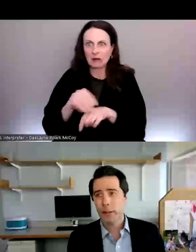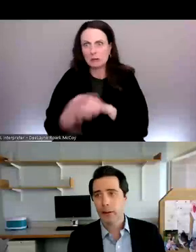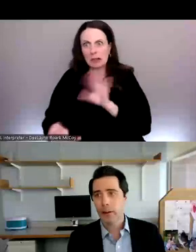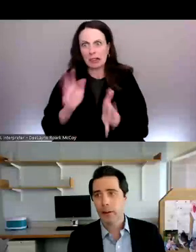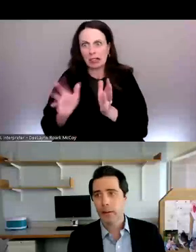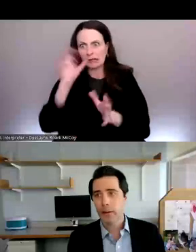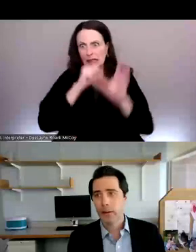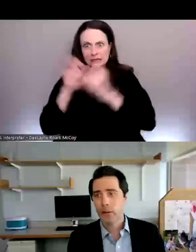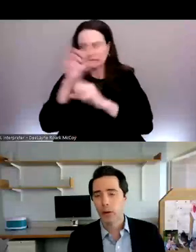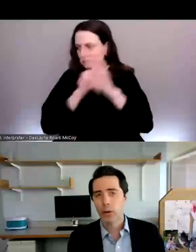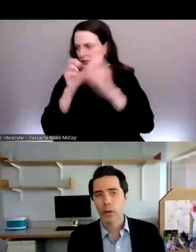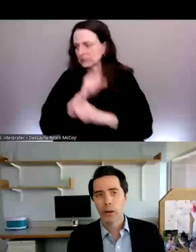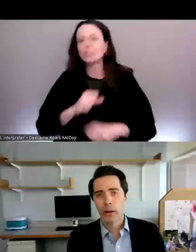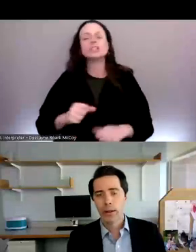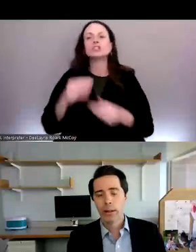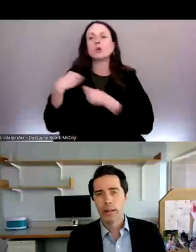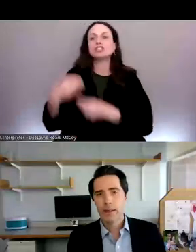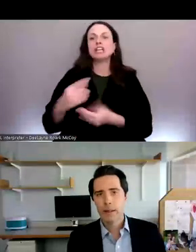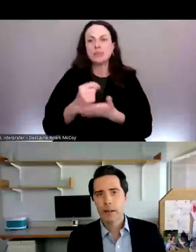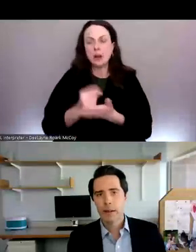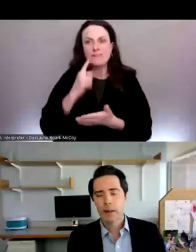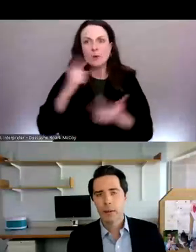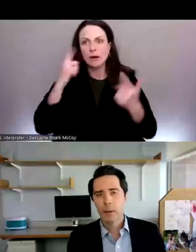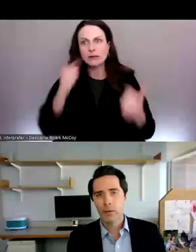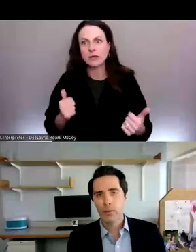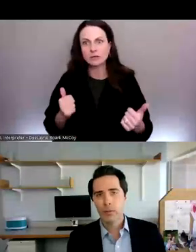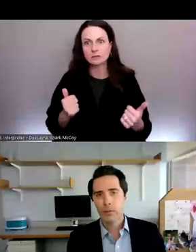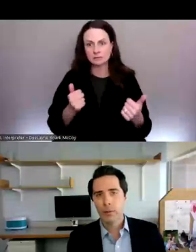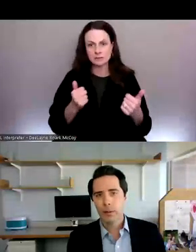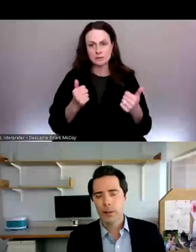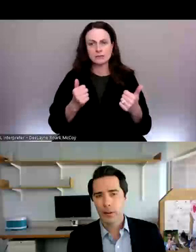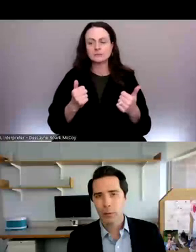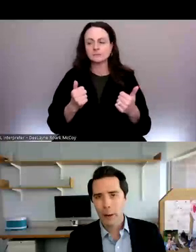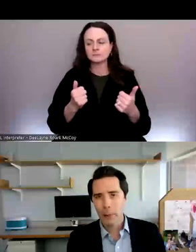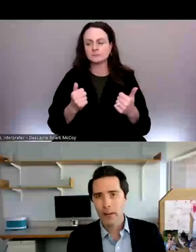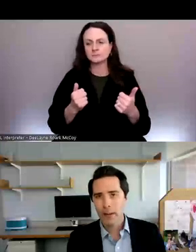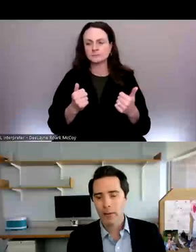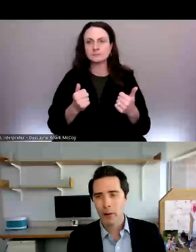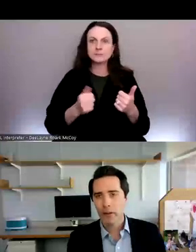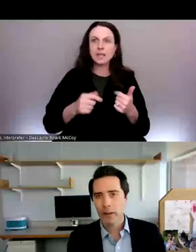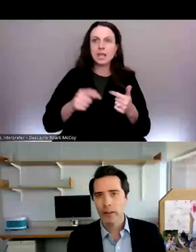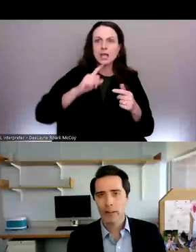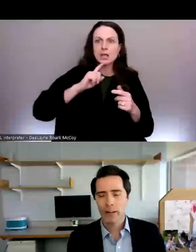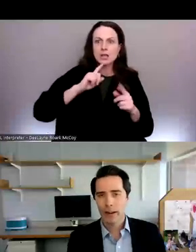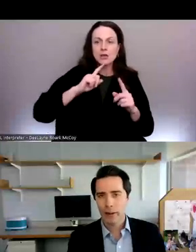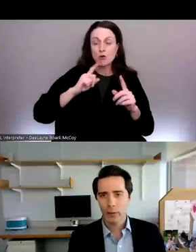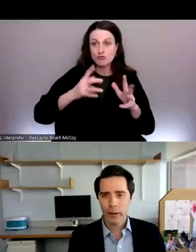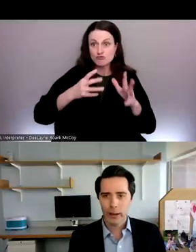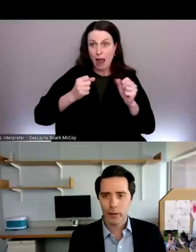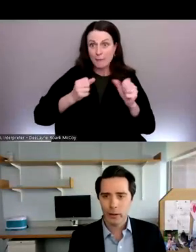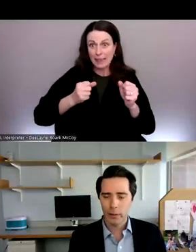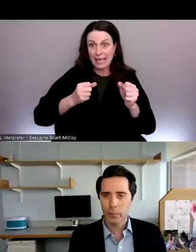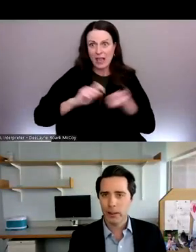for hearing loss so this is a